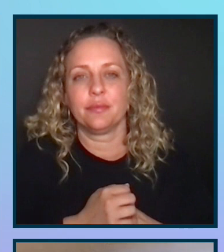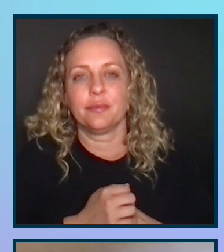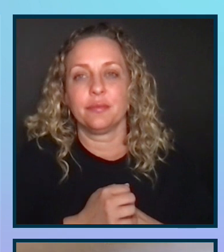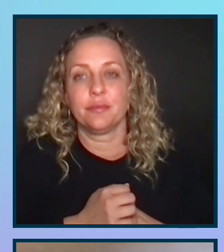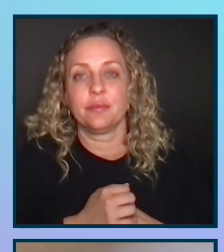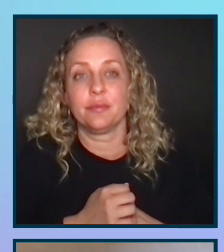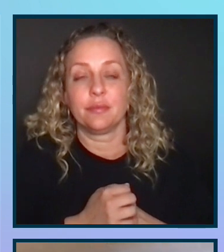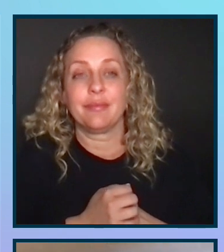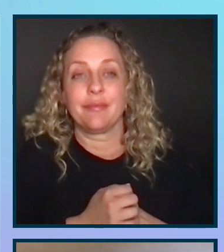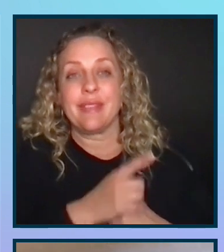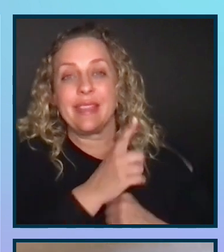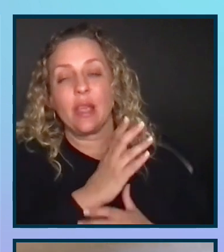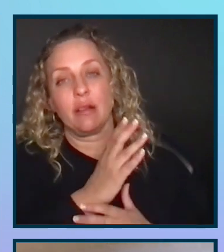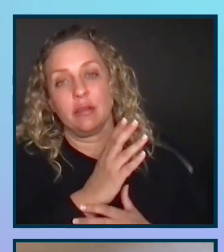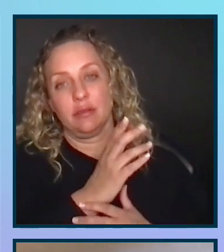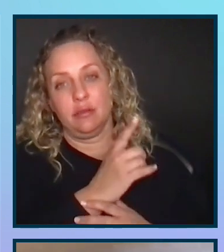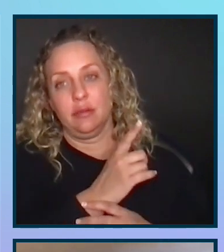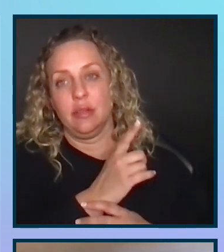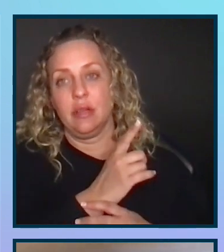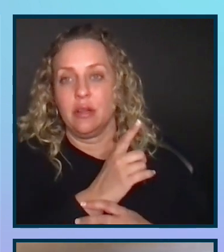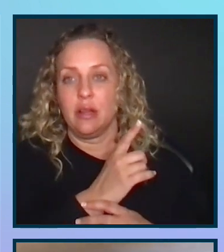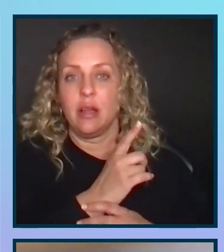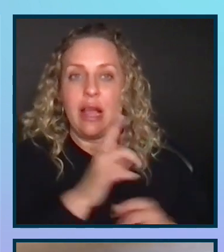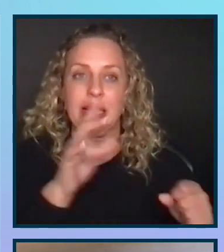Here is the entire brand experience.